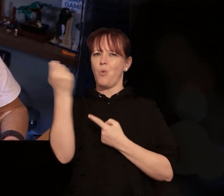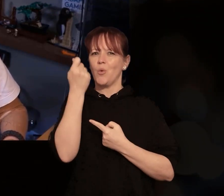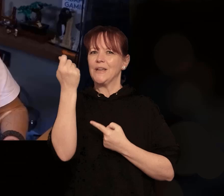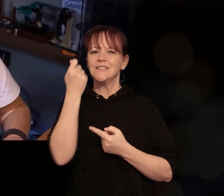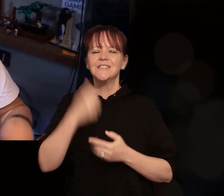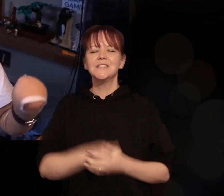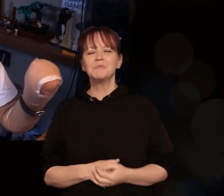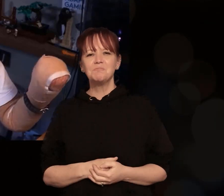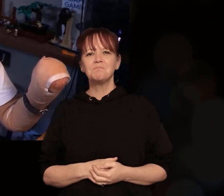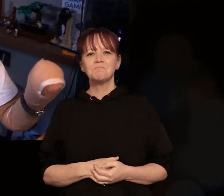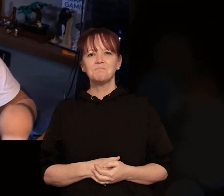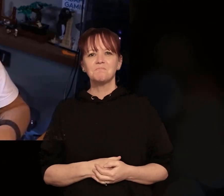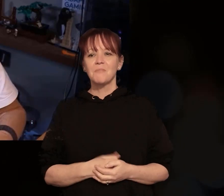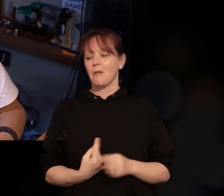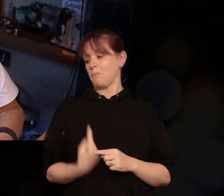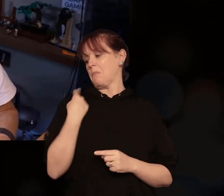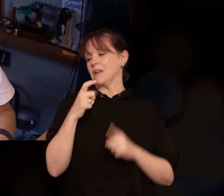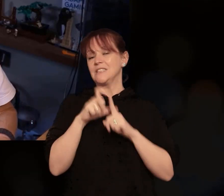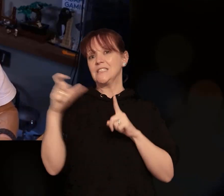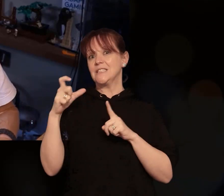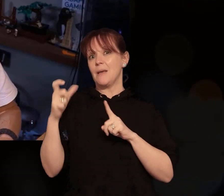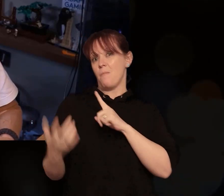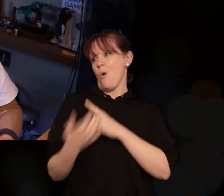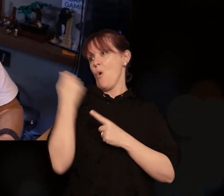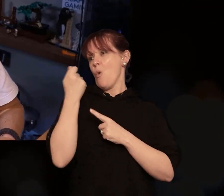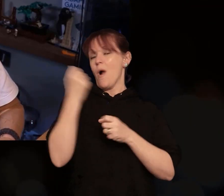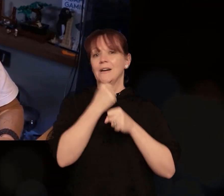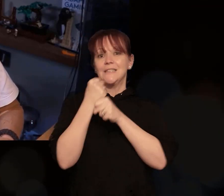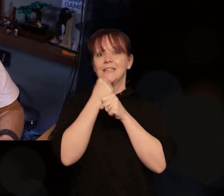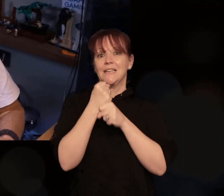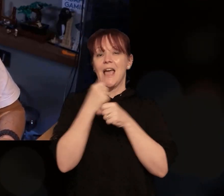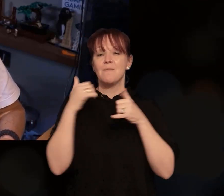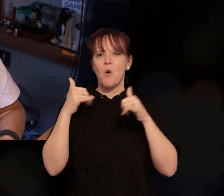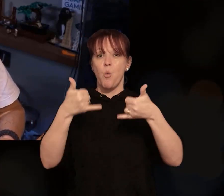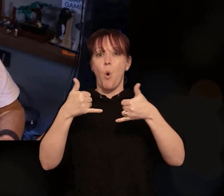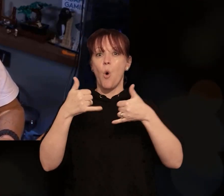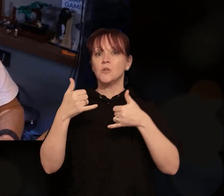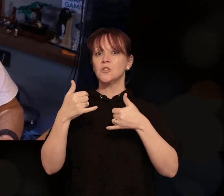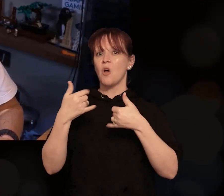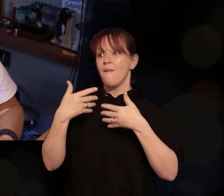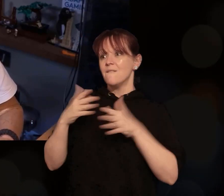and in December picked up a win at The Game Awards for Prince of Persia: The Lost Crown.